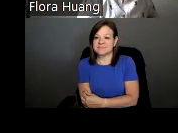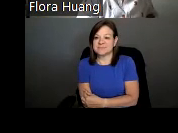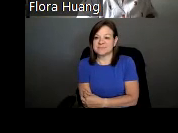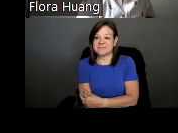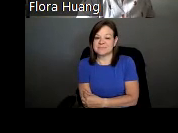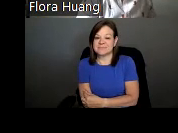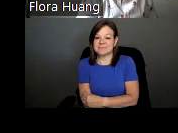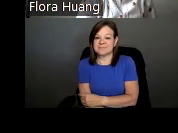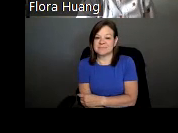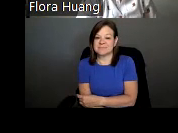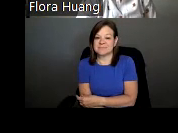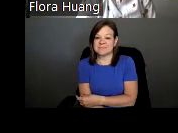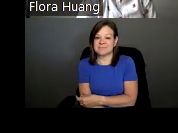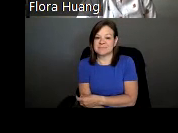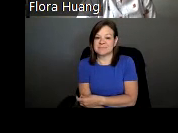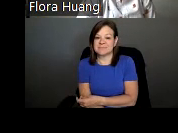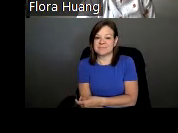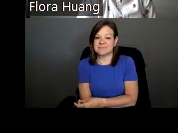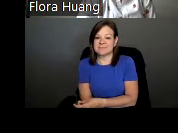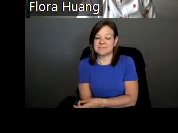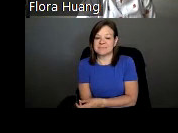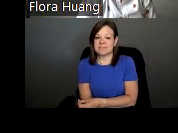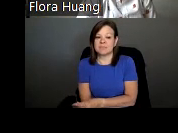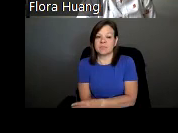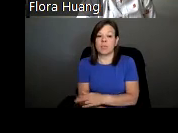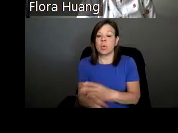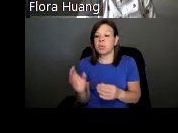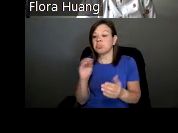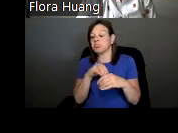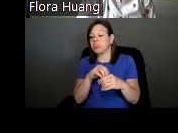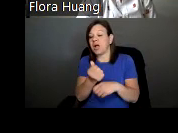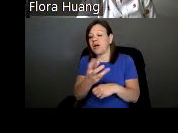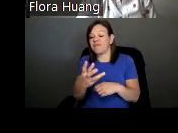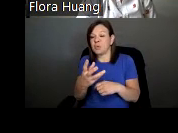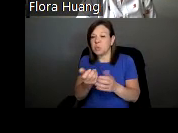And just to get into a few new things that are specific to PowerPoints,